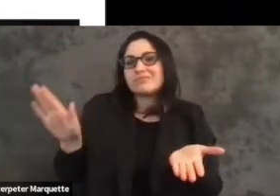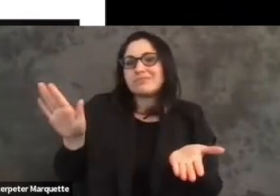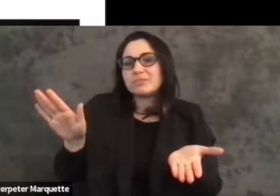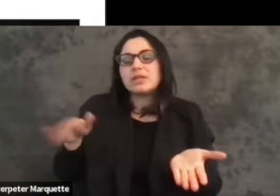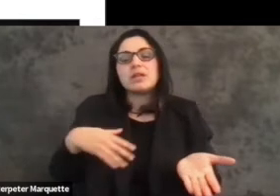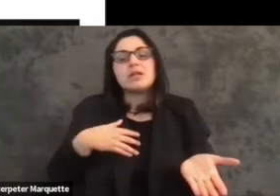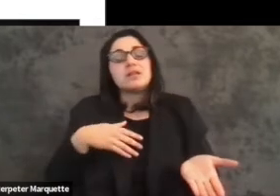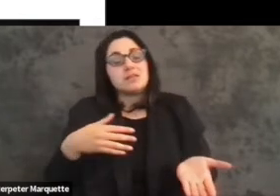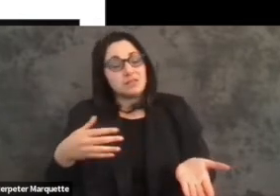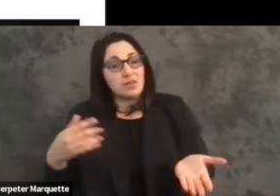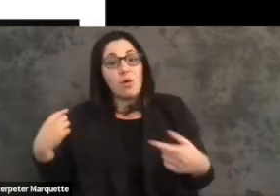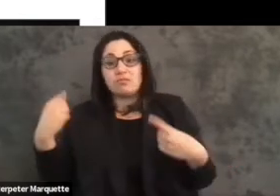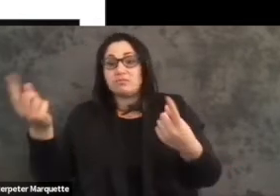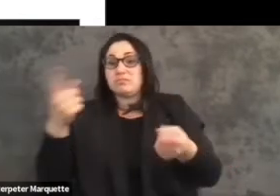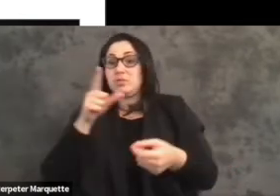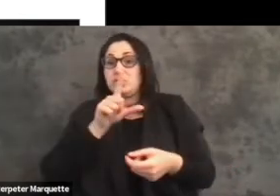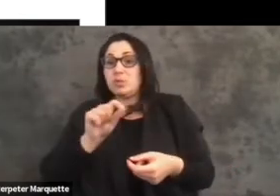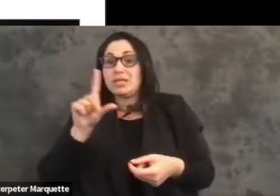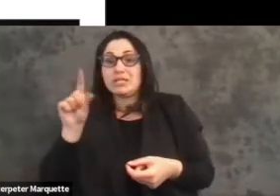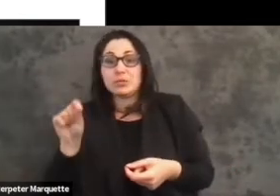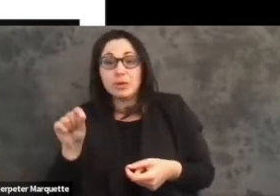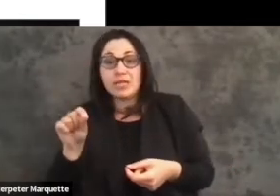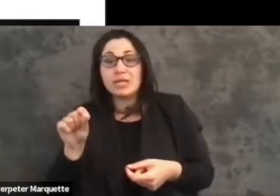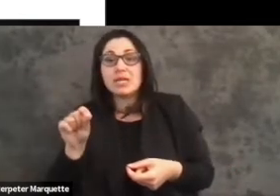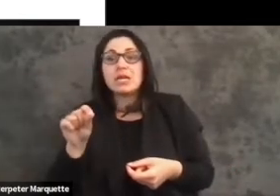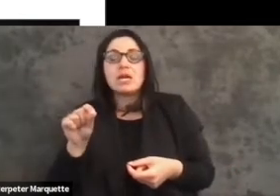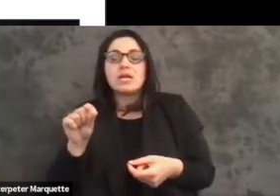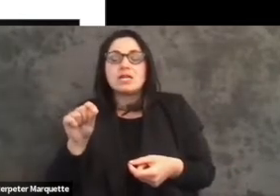studies that they felt like they were kind of yelling into the void, and their doctors